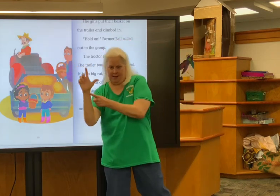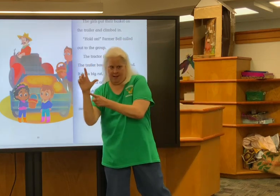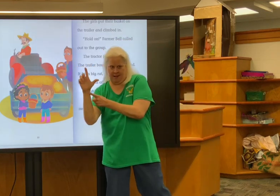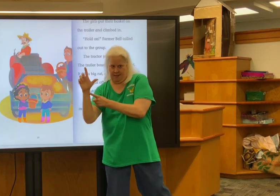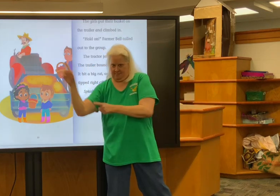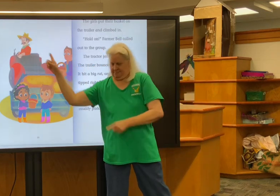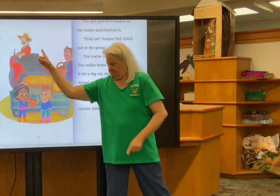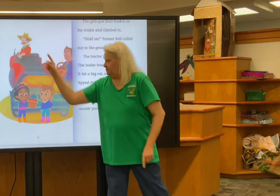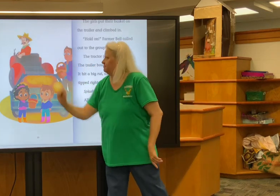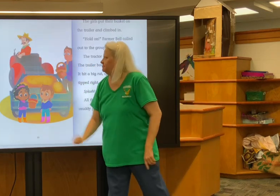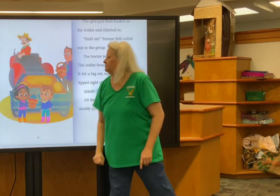See Farmer Bell?